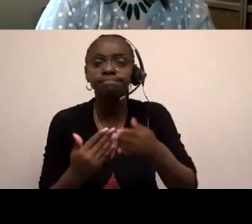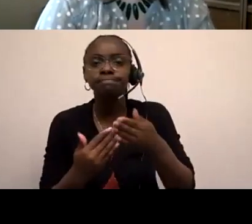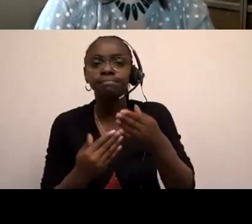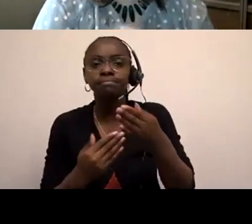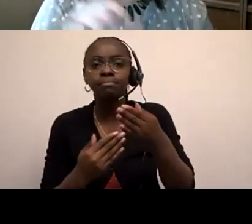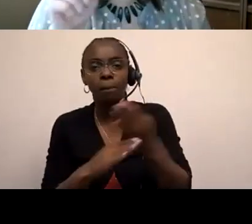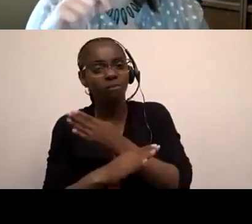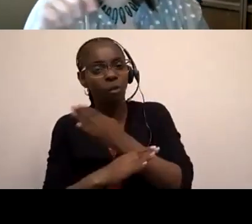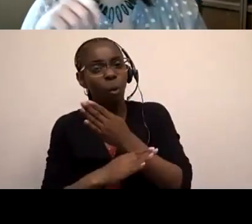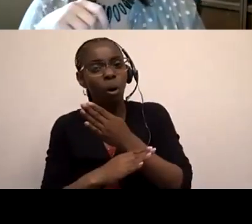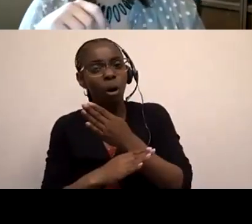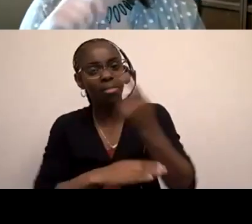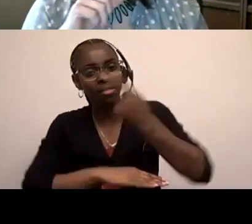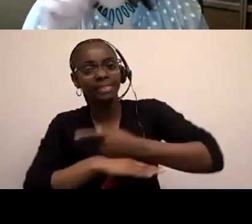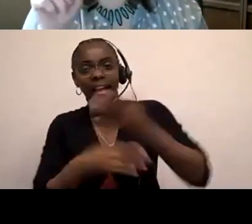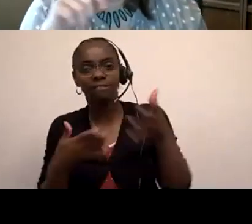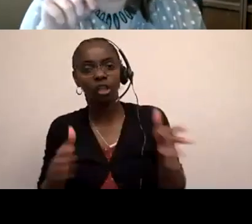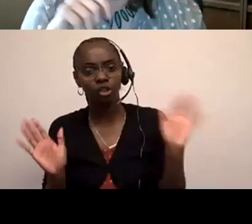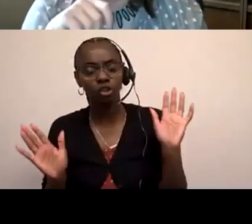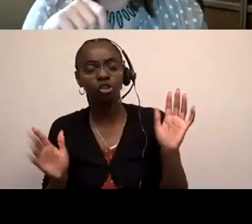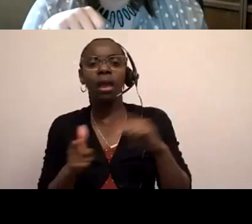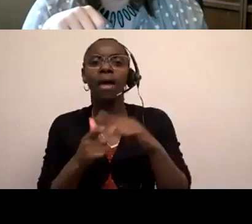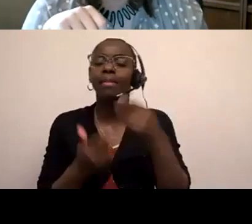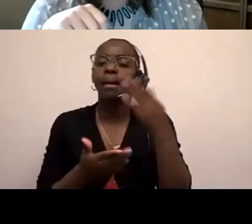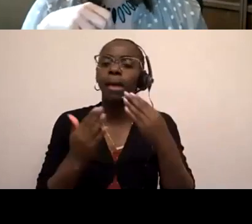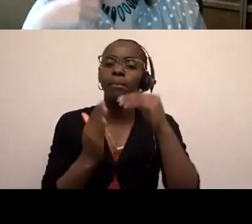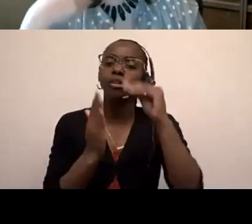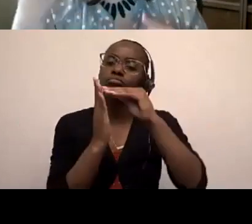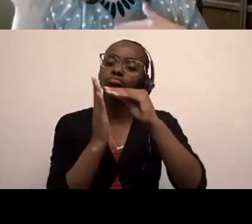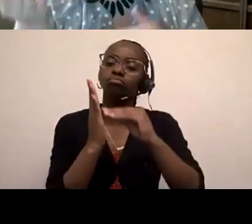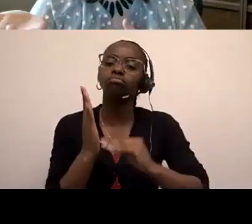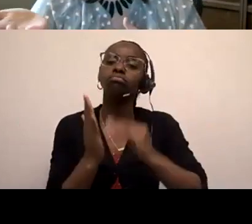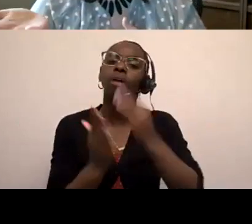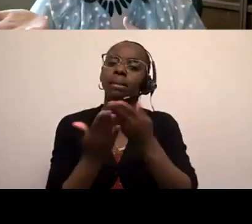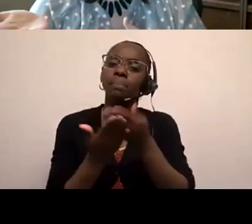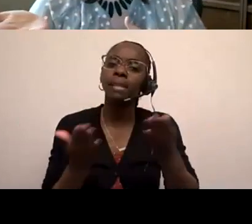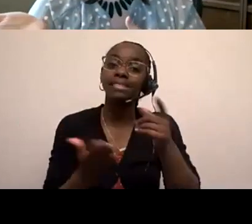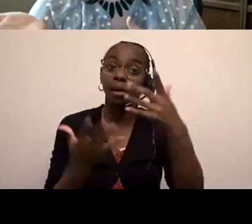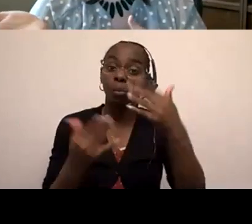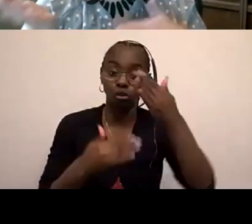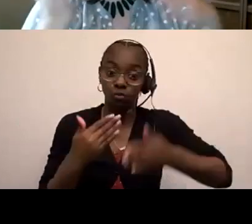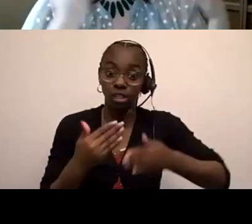AND THEY COME UP WITH LIST THEY WANT TO DO THAT DAY AND BY THE END OF DAY